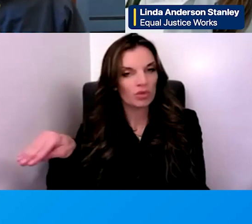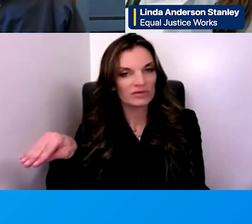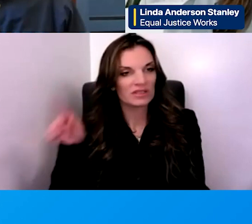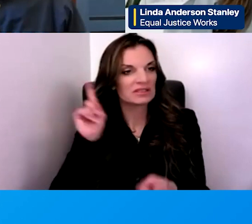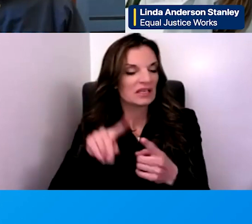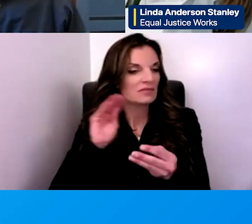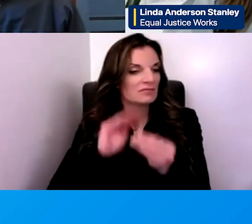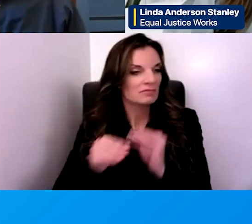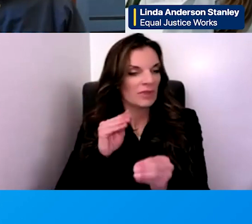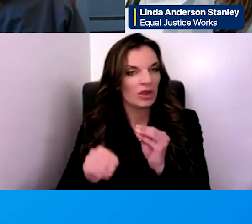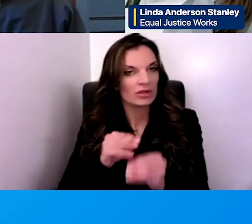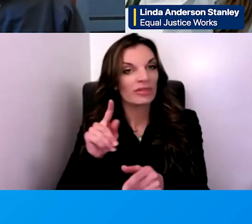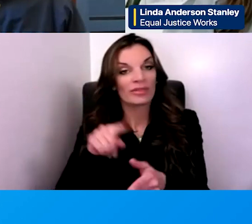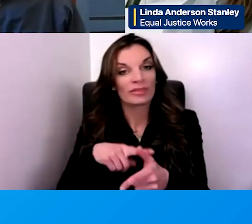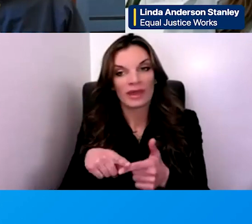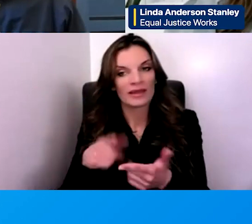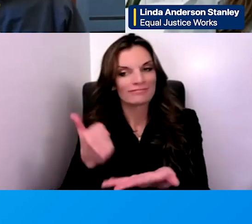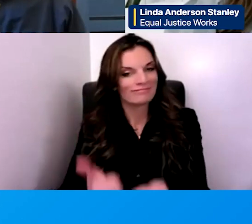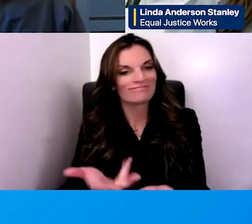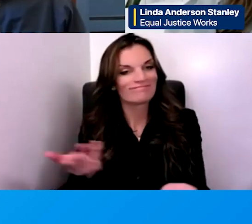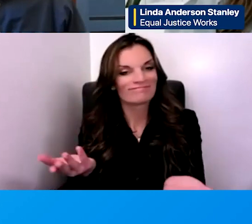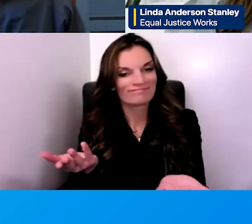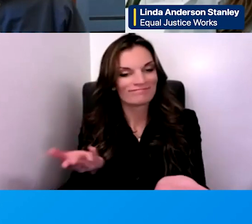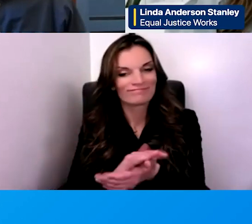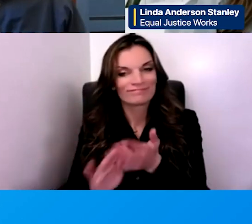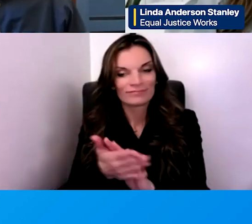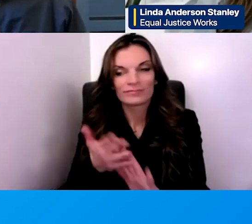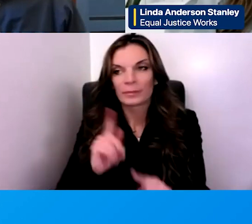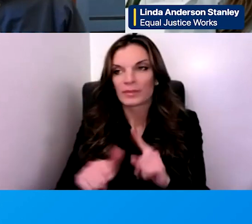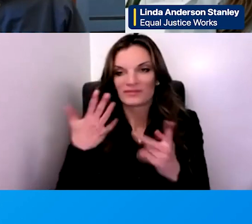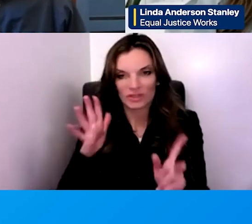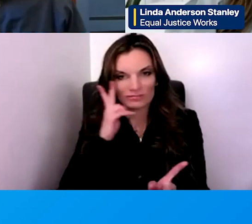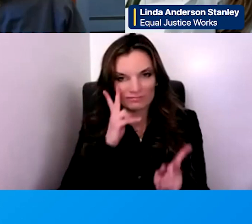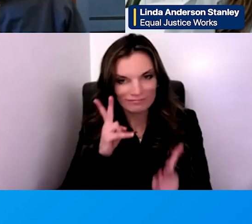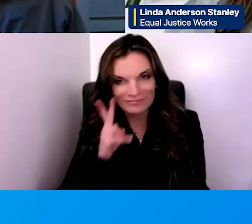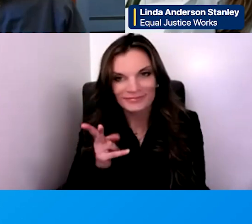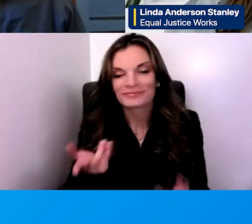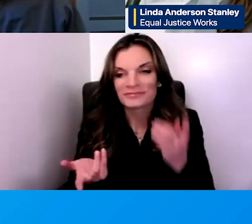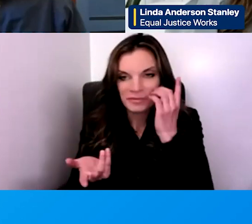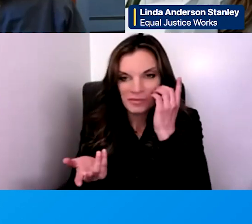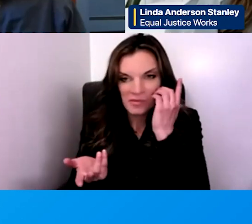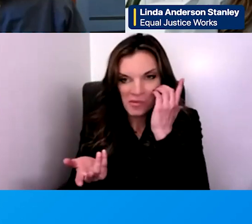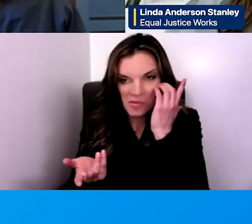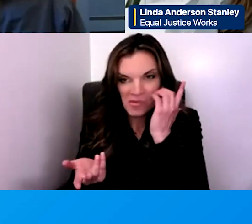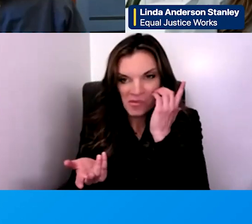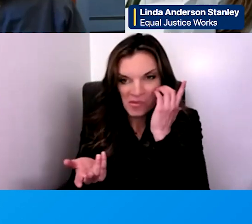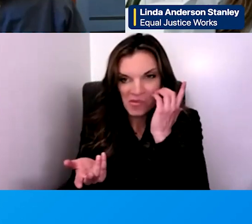somewhere else until repairs can be made. But as we have seen given this response to FEMA almost always